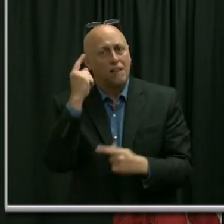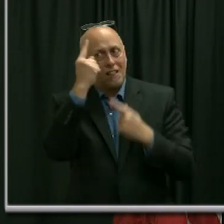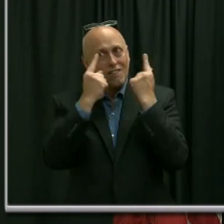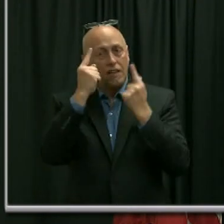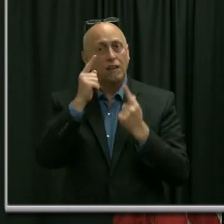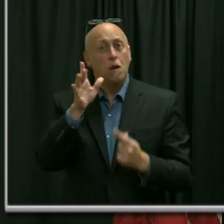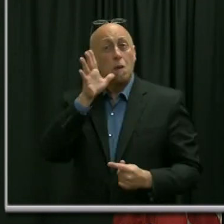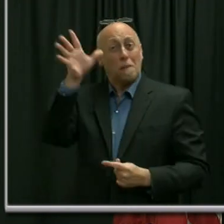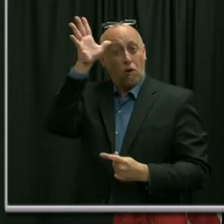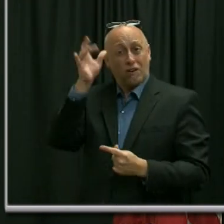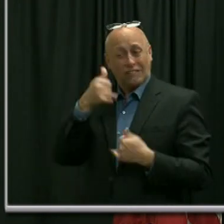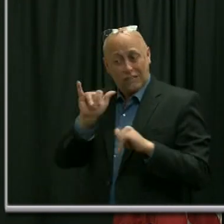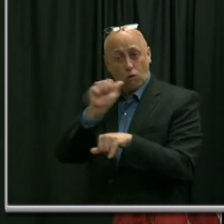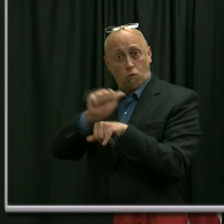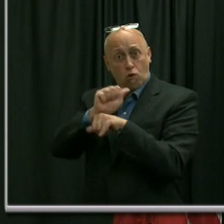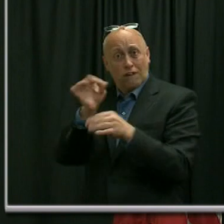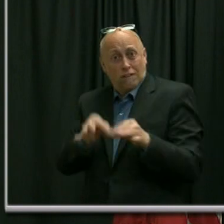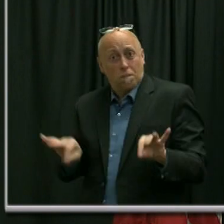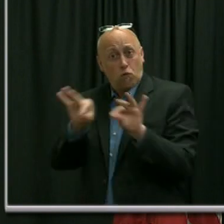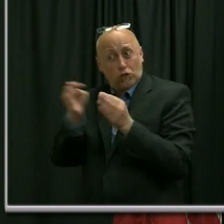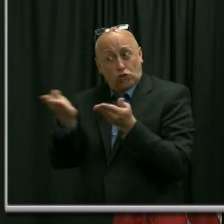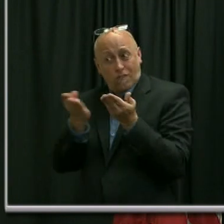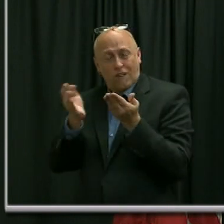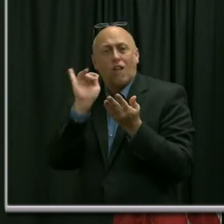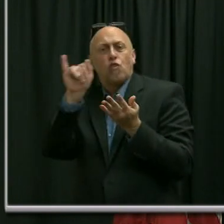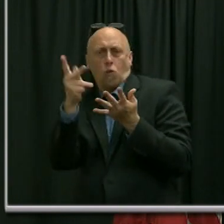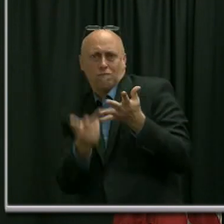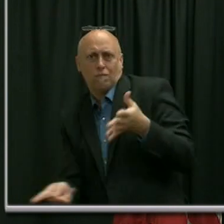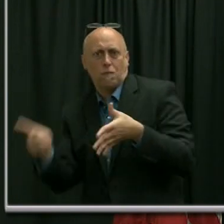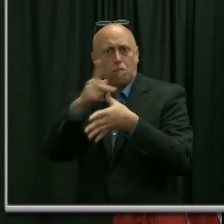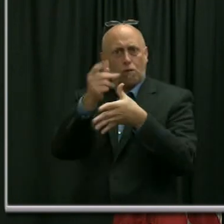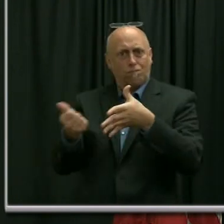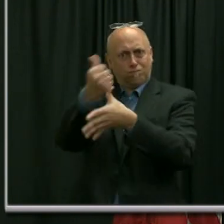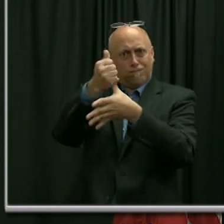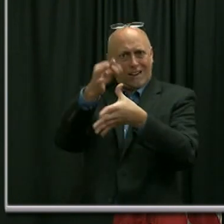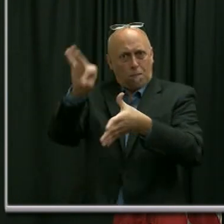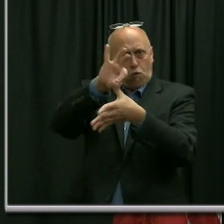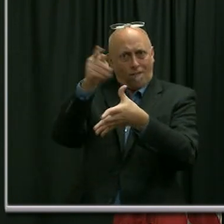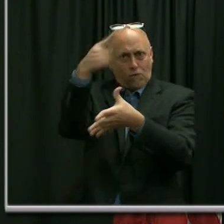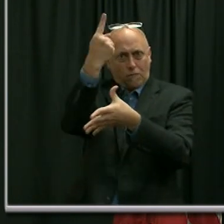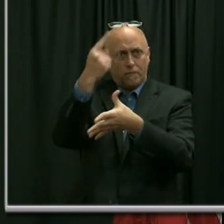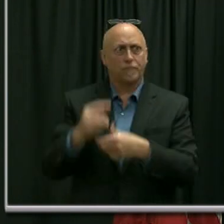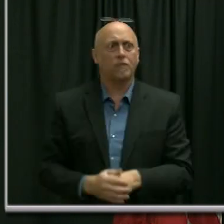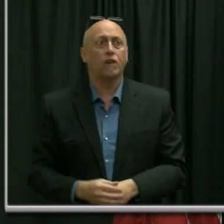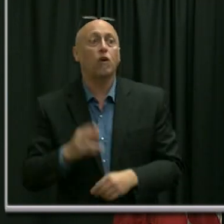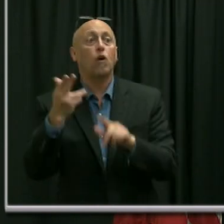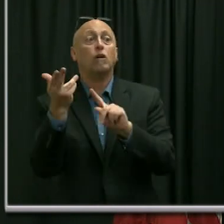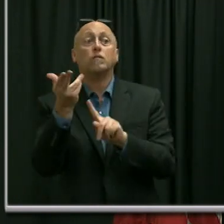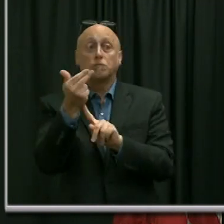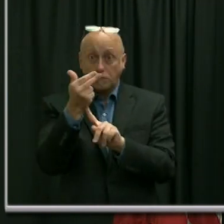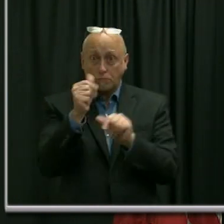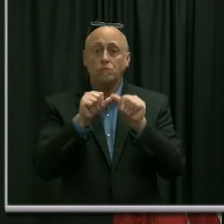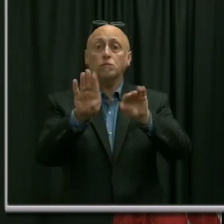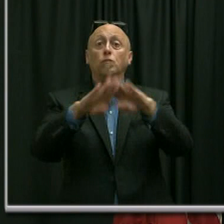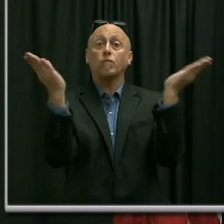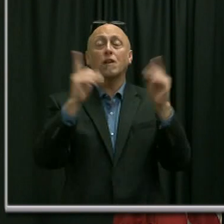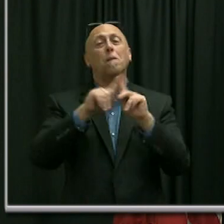URGE THESE BUSINESSES TO PRIORITIZE THE CHILDREN OF PARENTS WORKING IN ESSENTIAL SERVICES. HOTELS WILL REMAIN